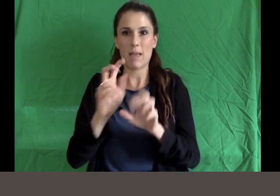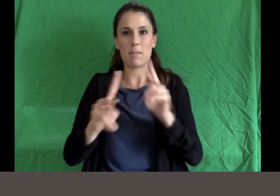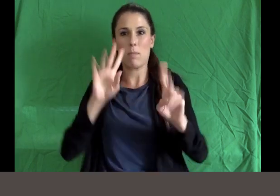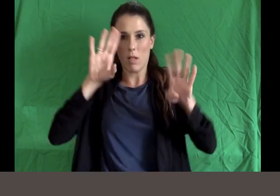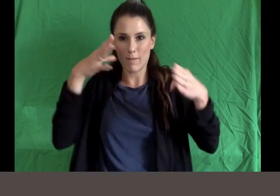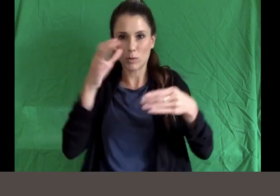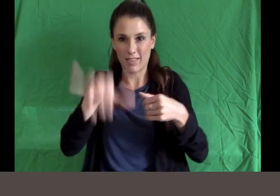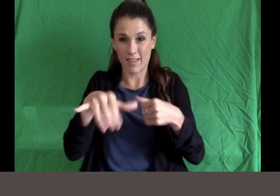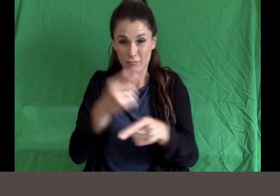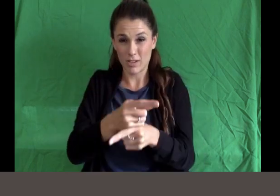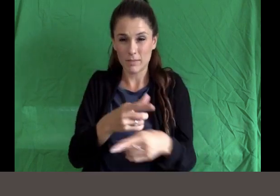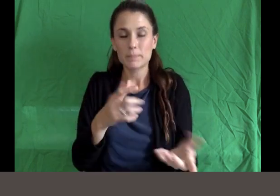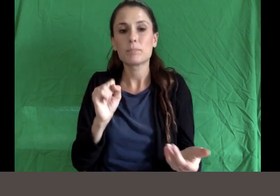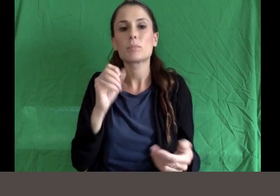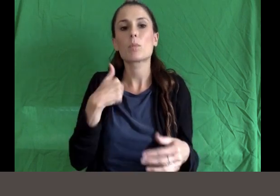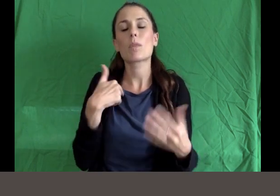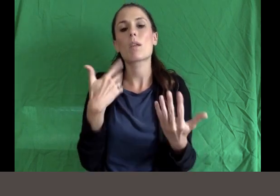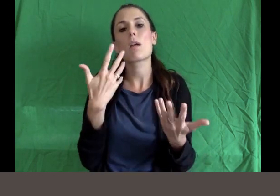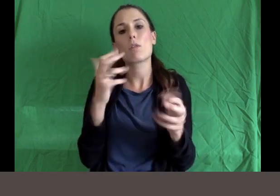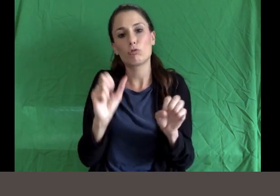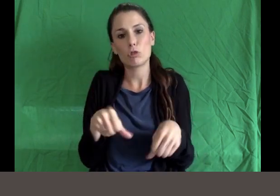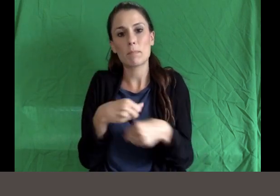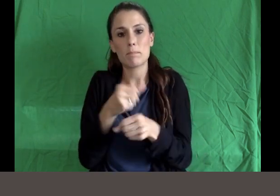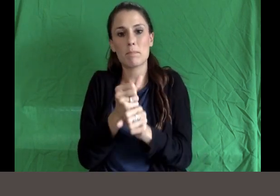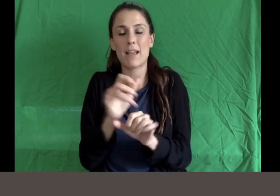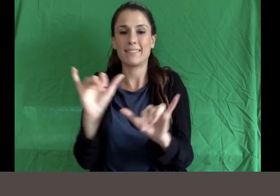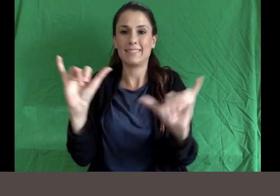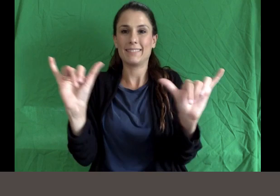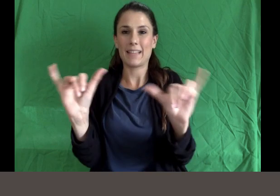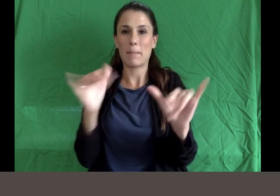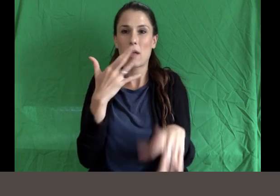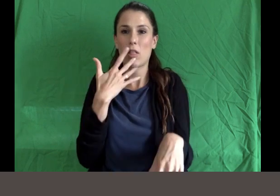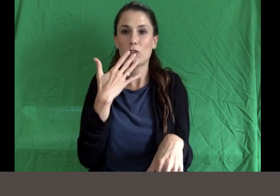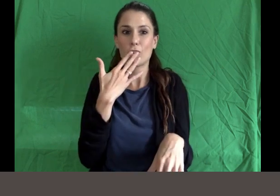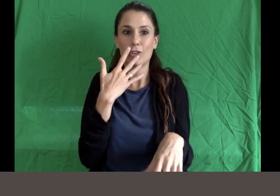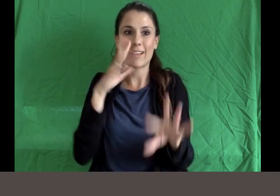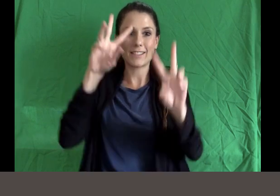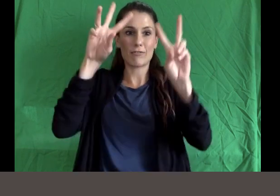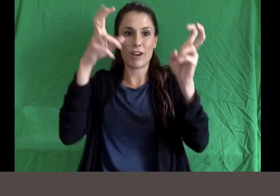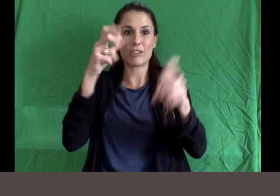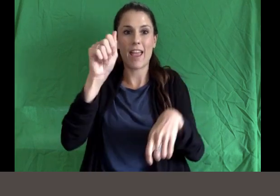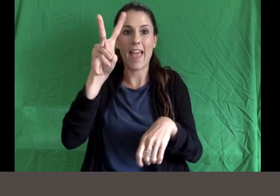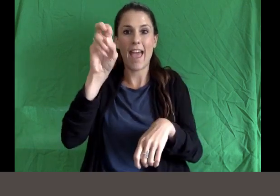it the same color as the phrase average in my title now if there was ambiguity as to whether